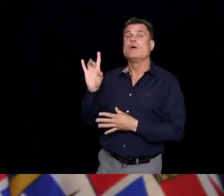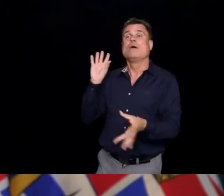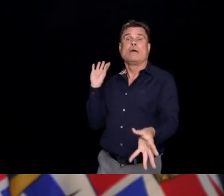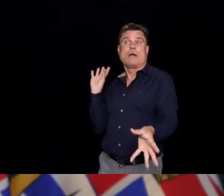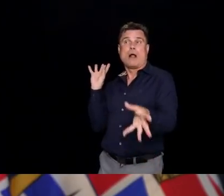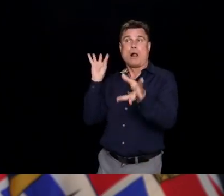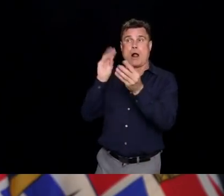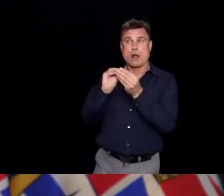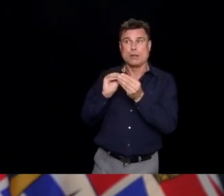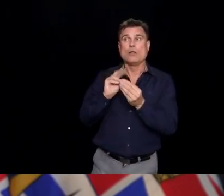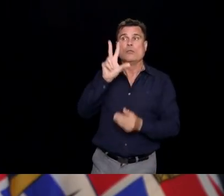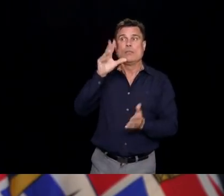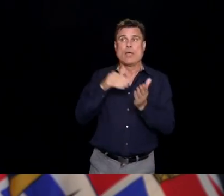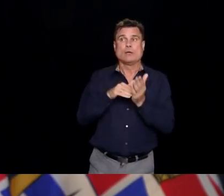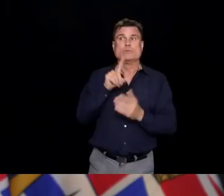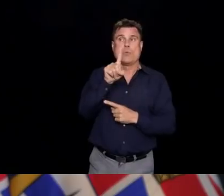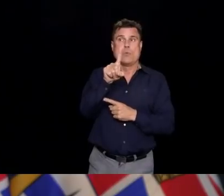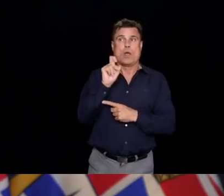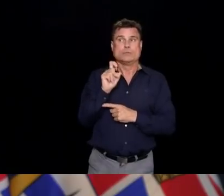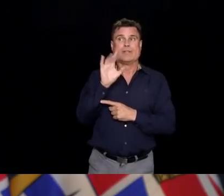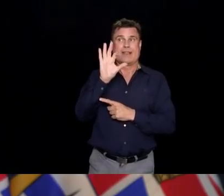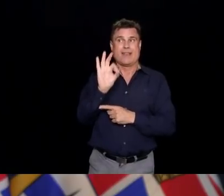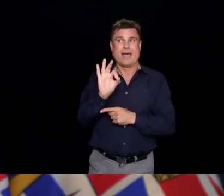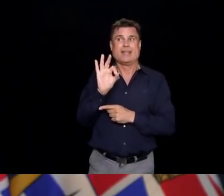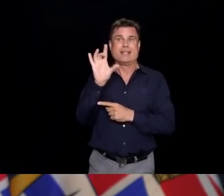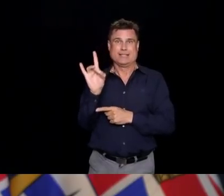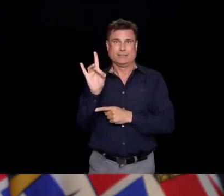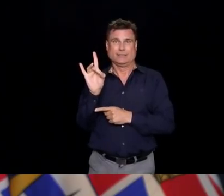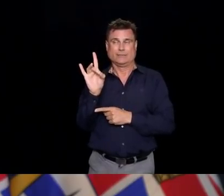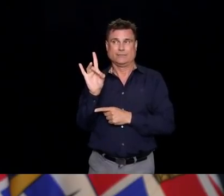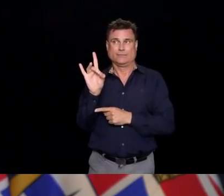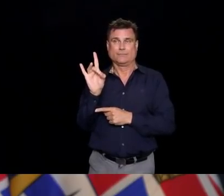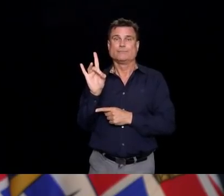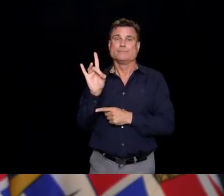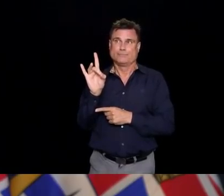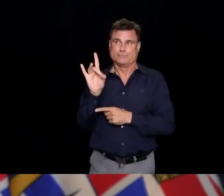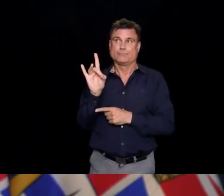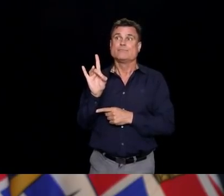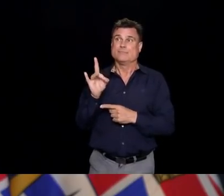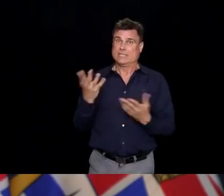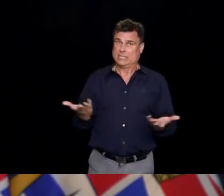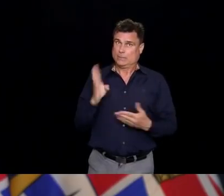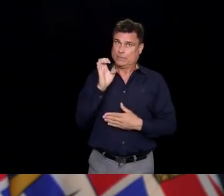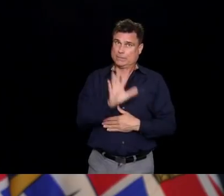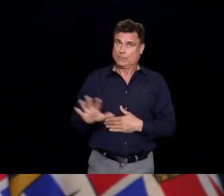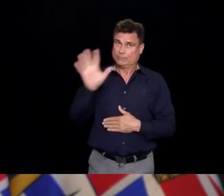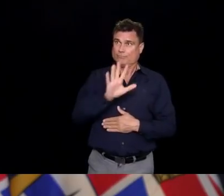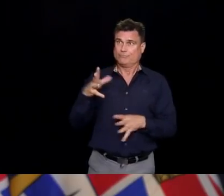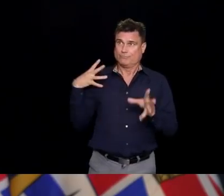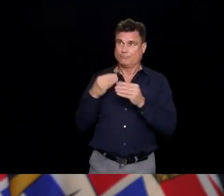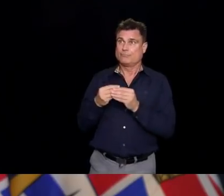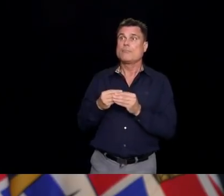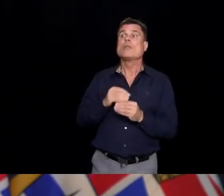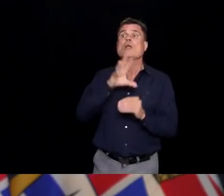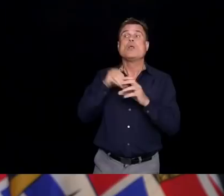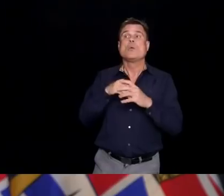That gives our total up to 3198 people who have COVID-19 in British Columbia. That includes 1032 people